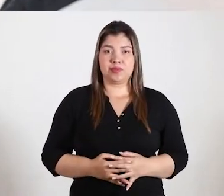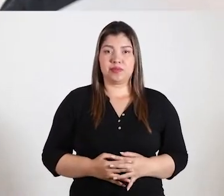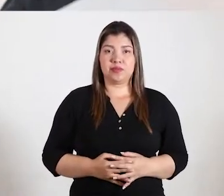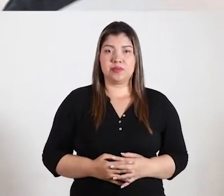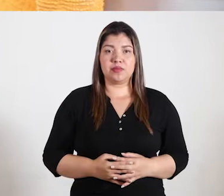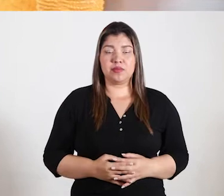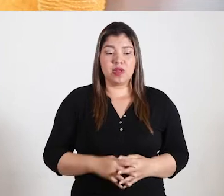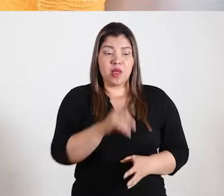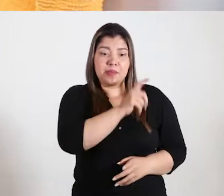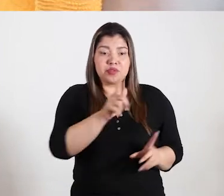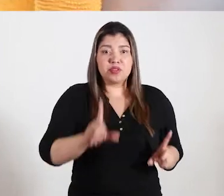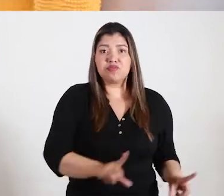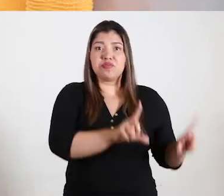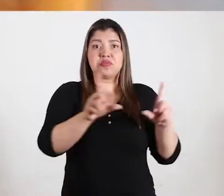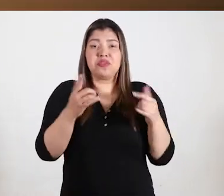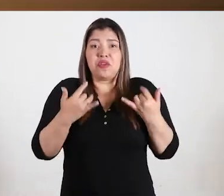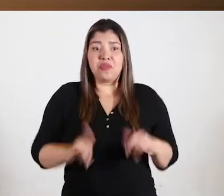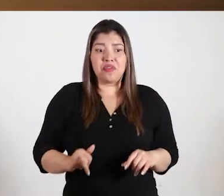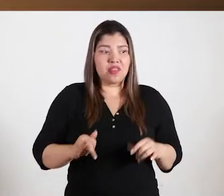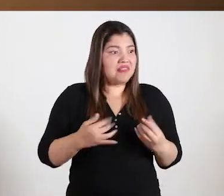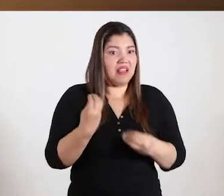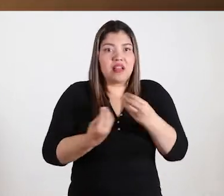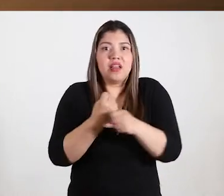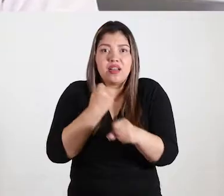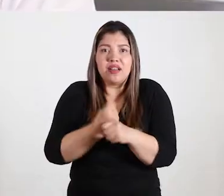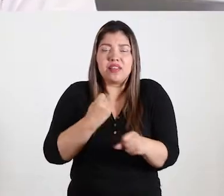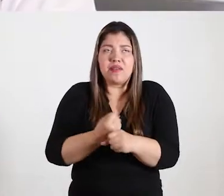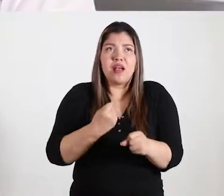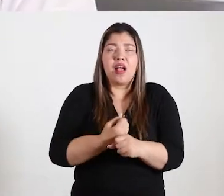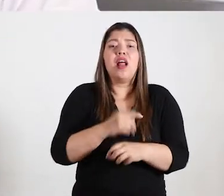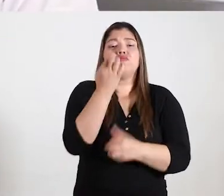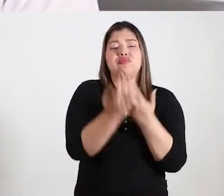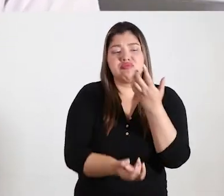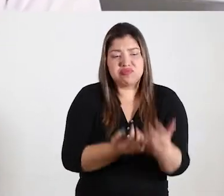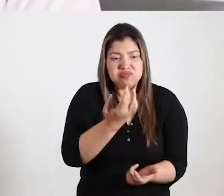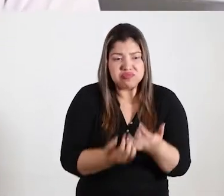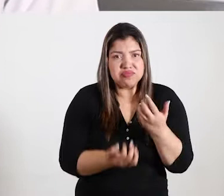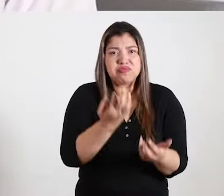companies or public entities can manage your protection programs